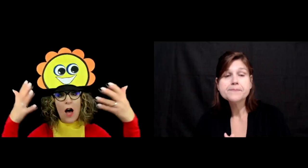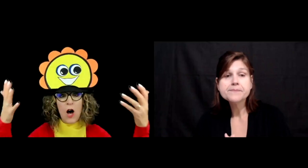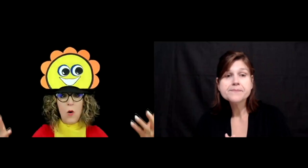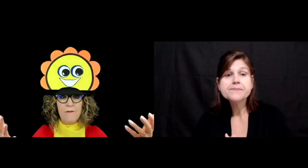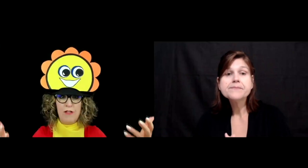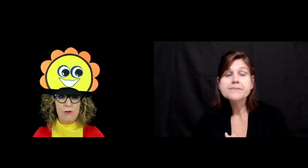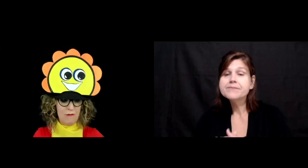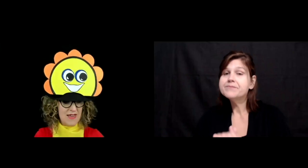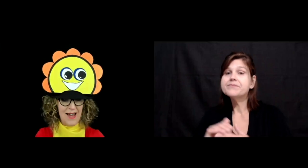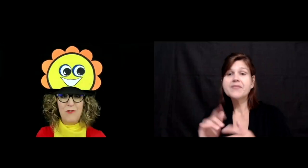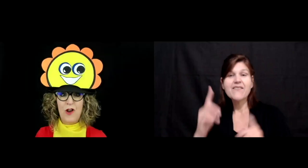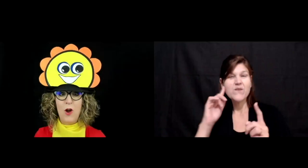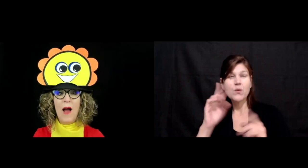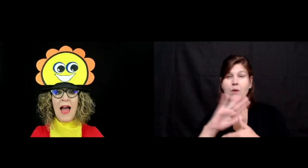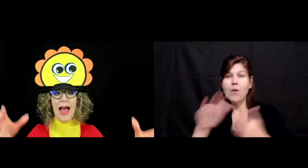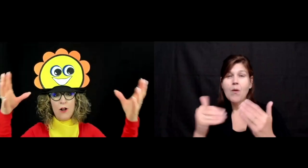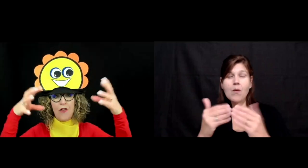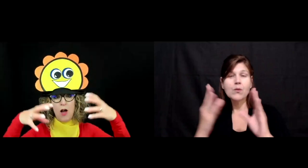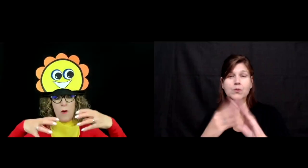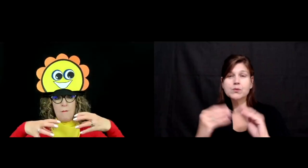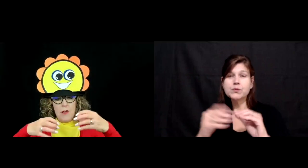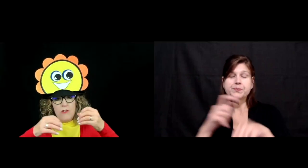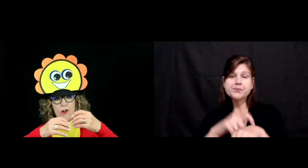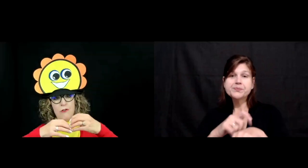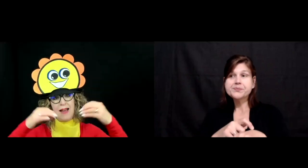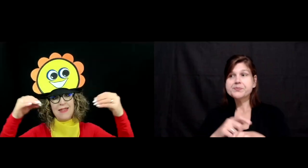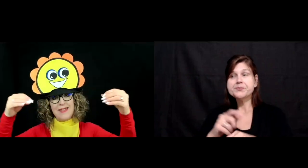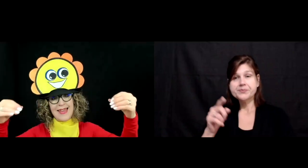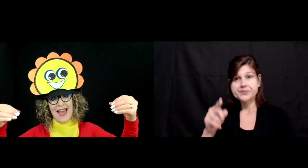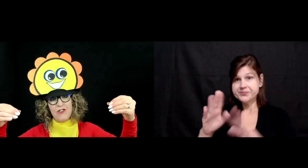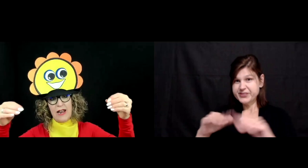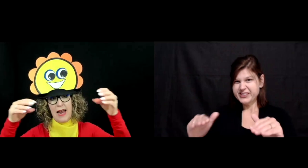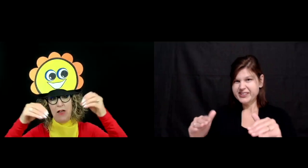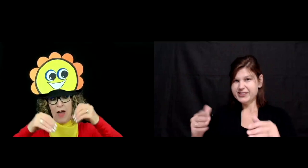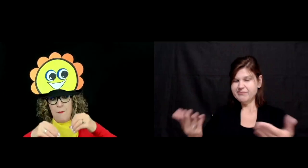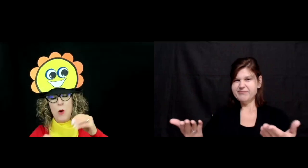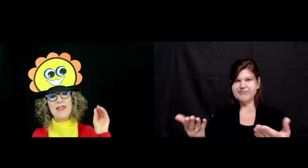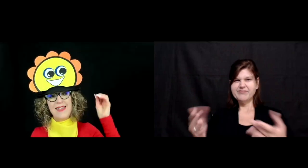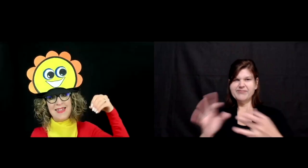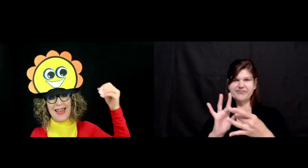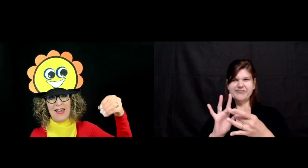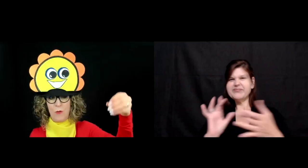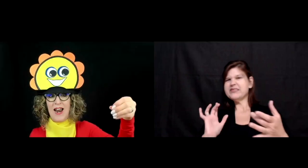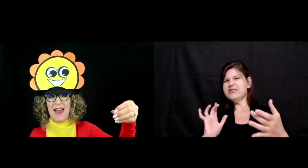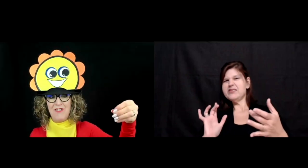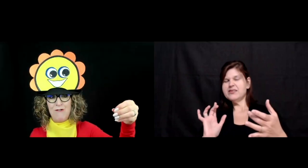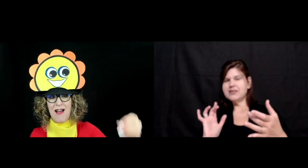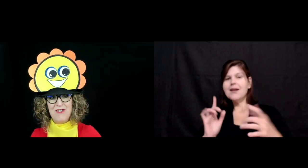in the whole of "The Story Time Show." And although your children might disengage slightly at that moment, I sing while I make the craft